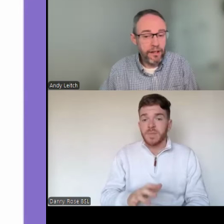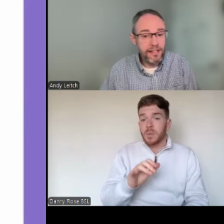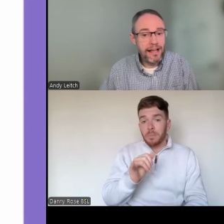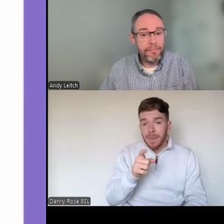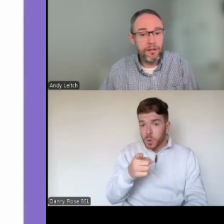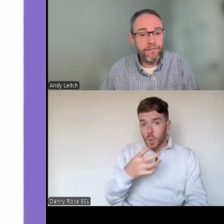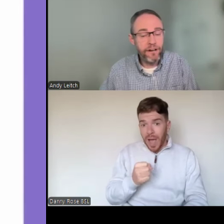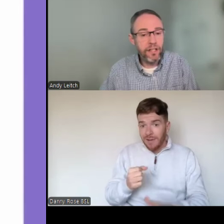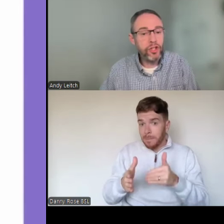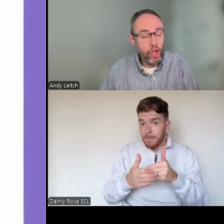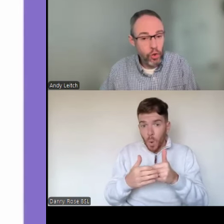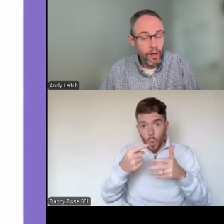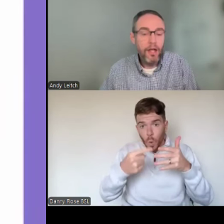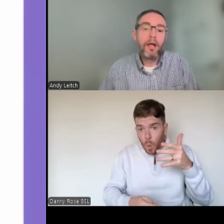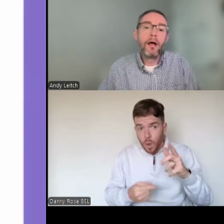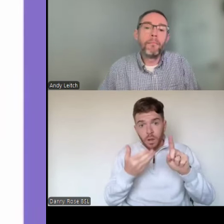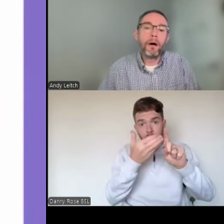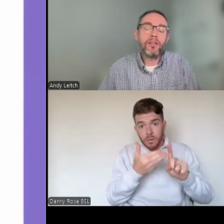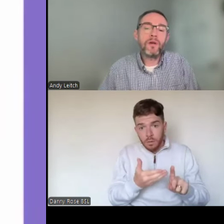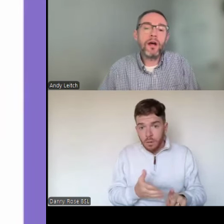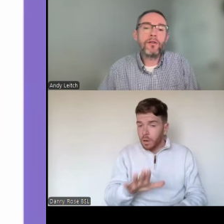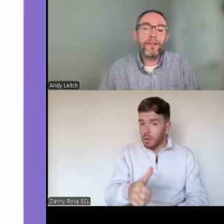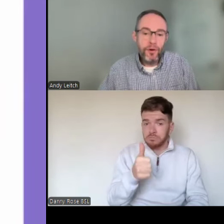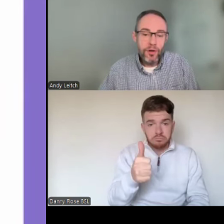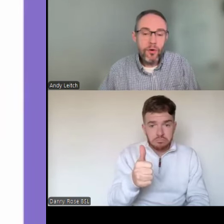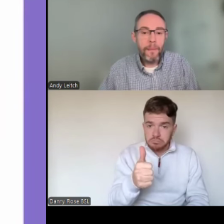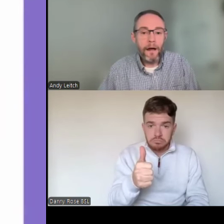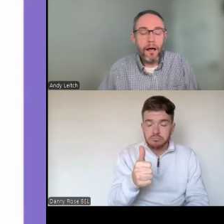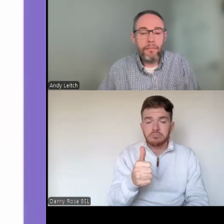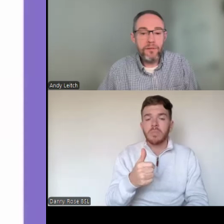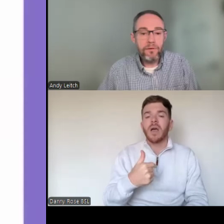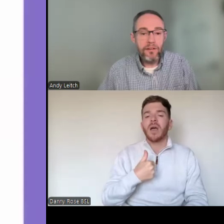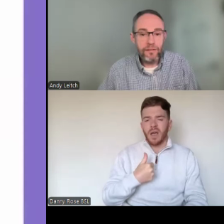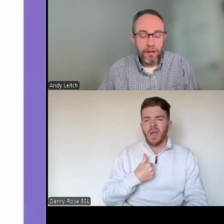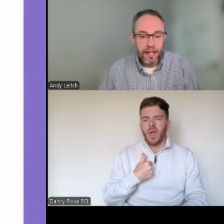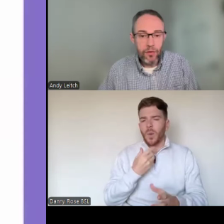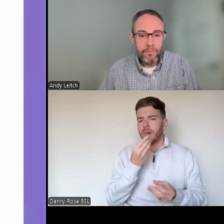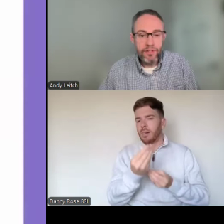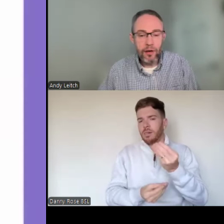and that's absolutely fine too, but as we go through this process of planning your website,